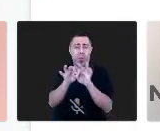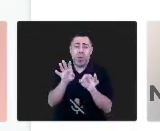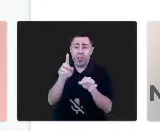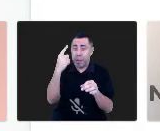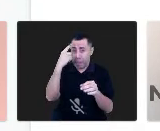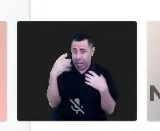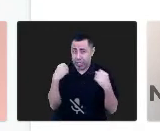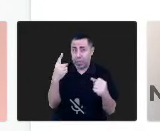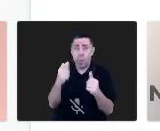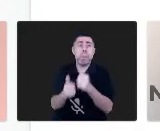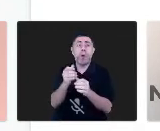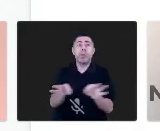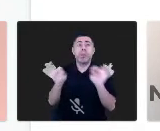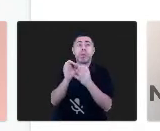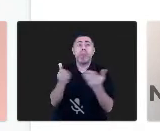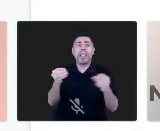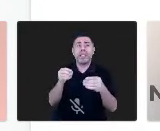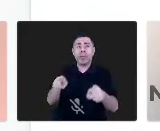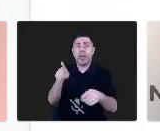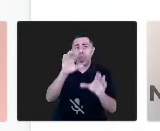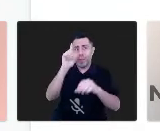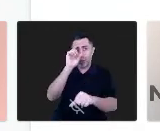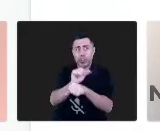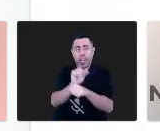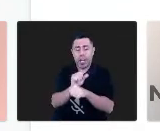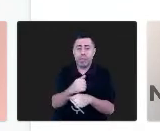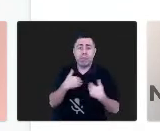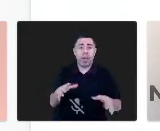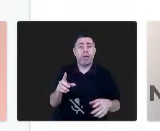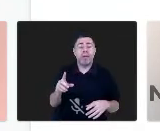you know minimize that because this is where most people struggle um because they might have a great